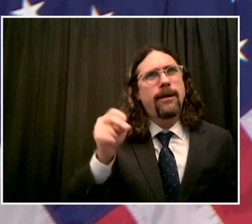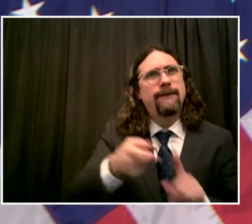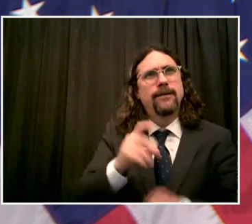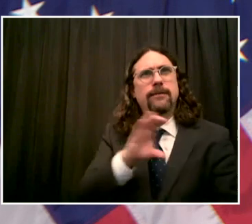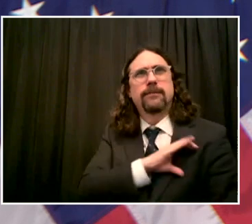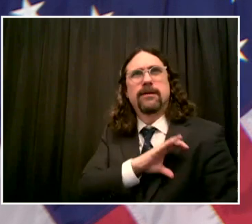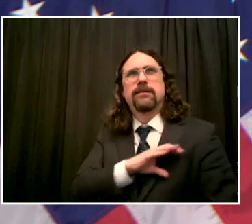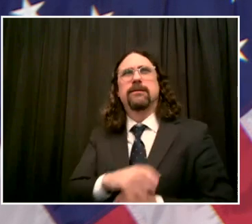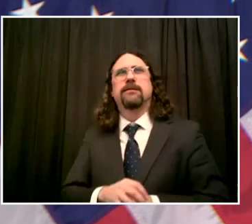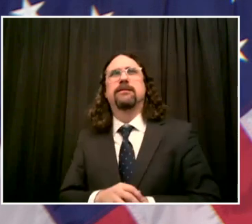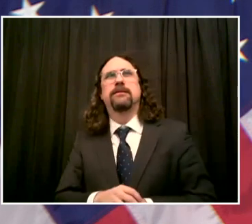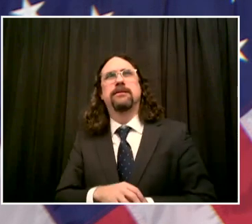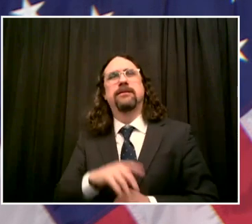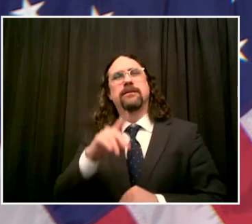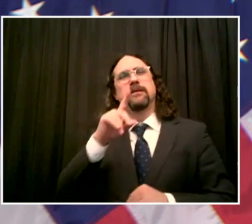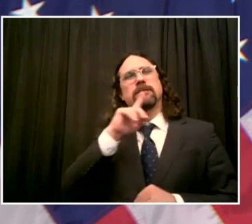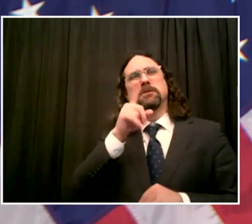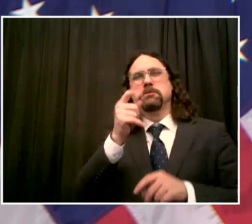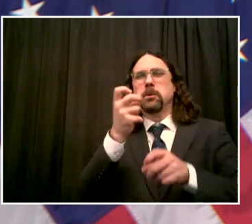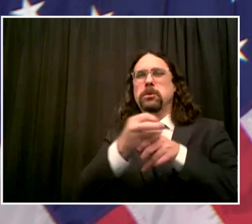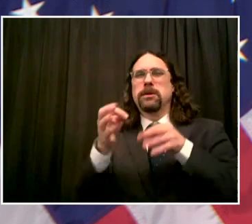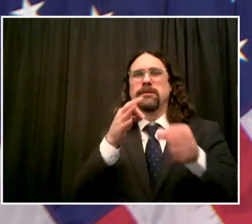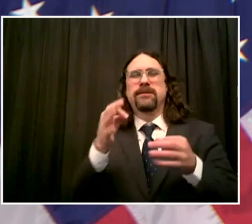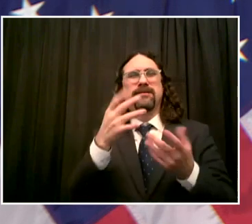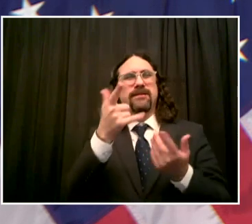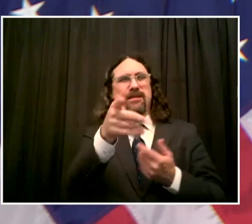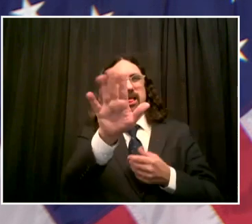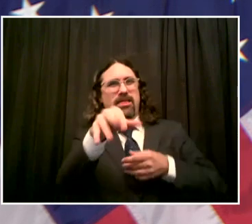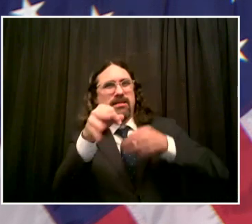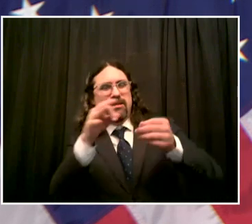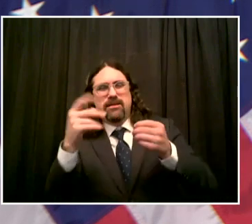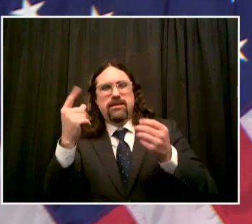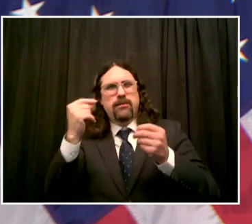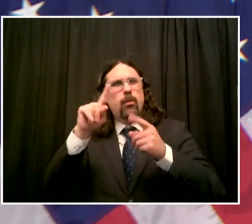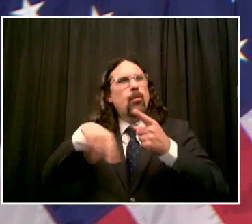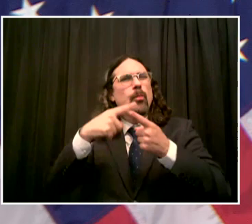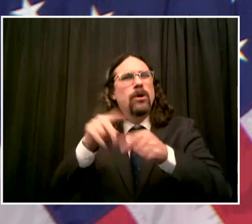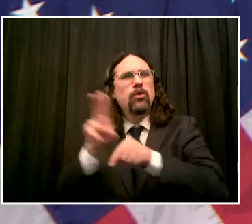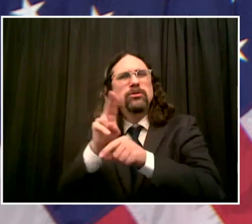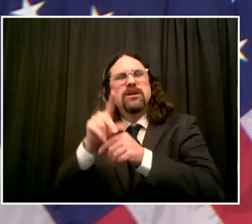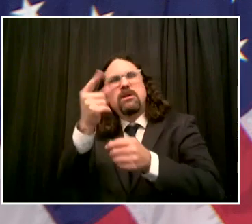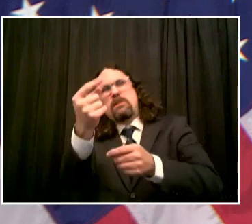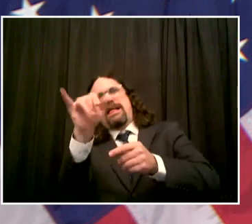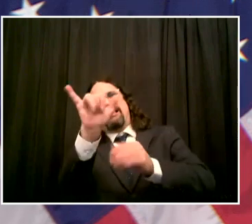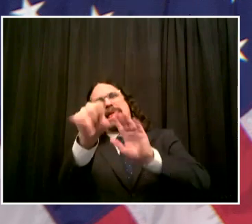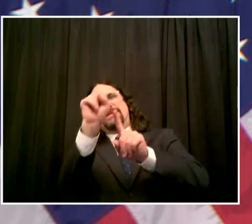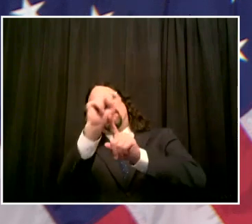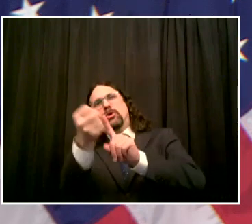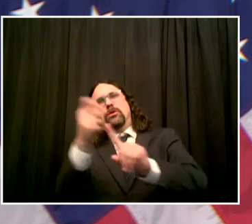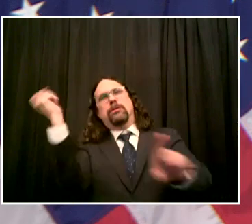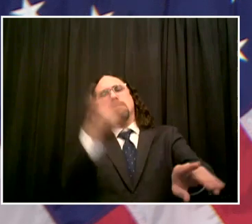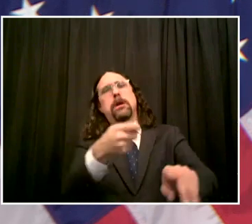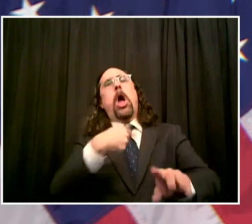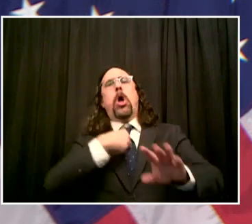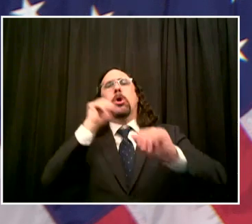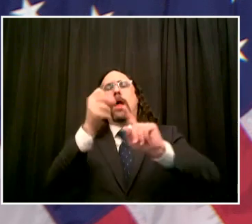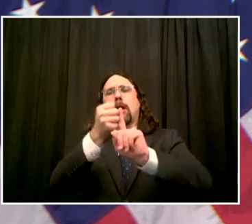THE ENTIRE CAREER. LET'S BEGIN WITH ME TALKING TO